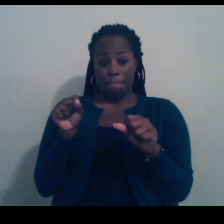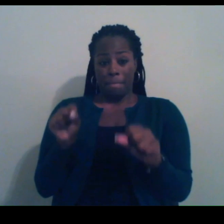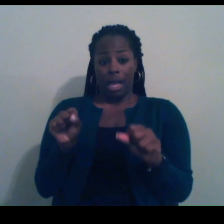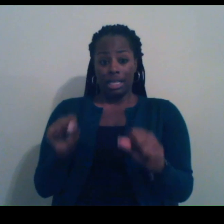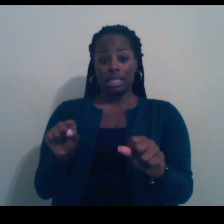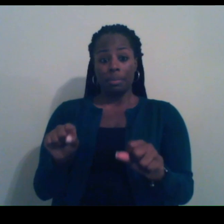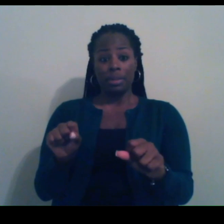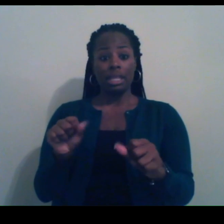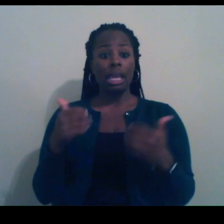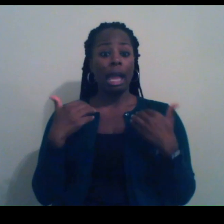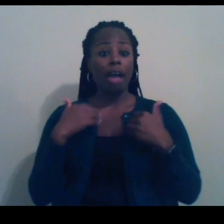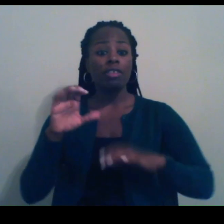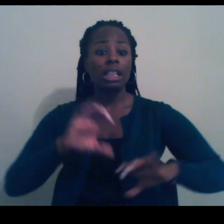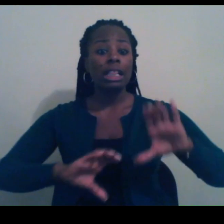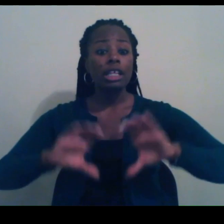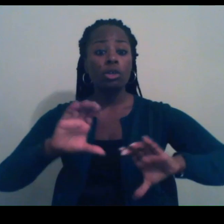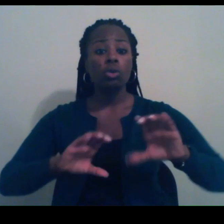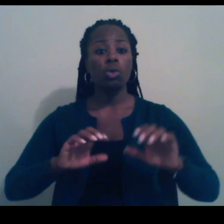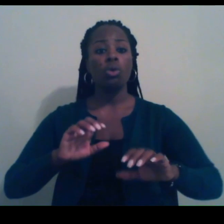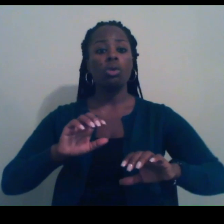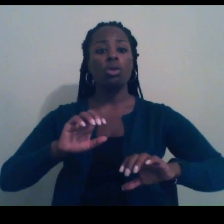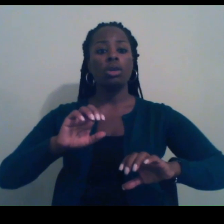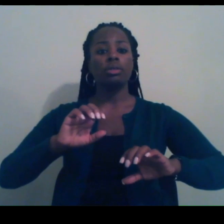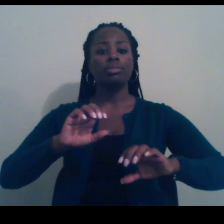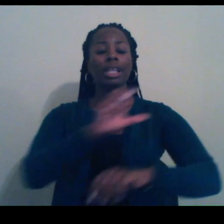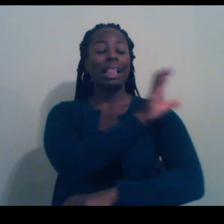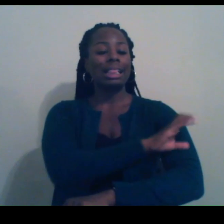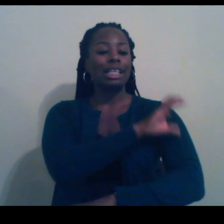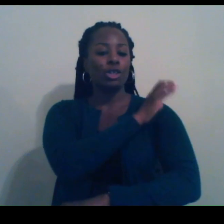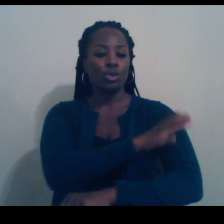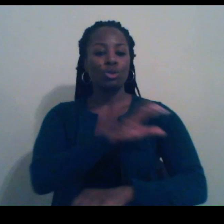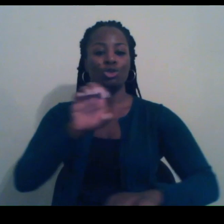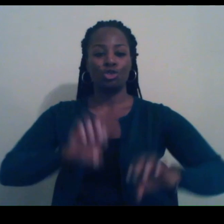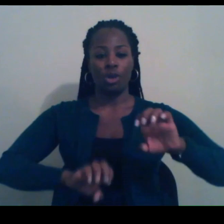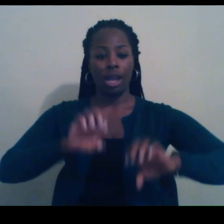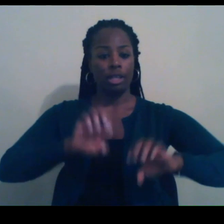within the next six weeks the nature of trials as the experts have explained to